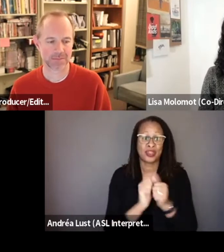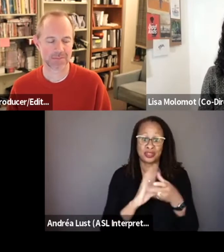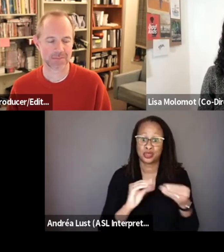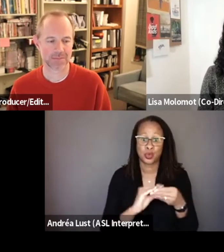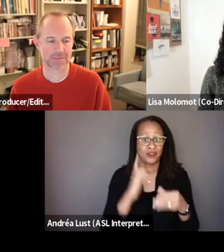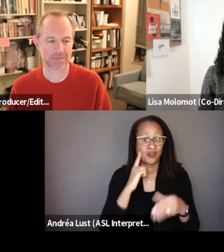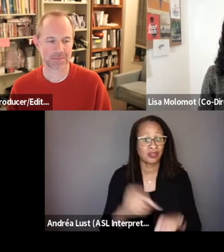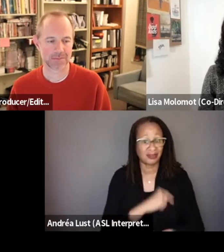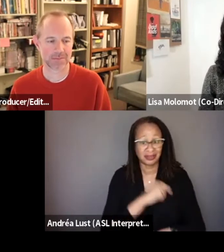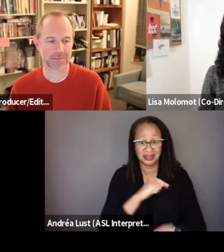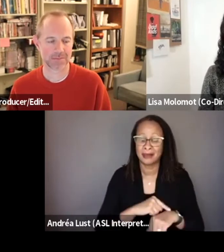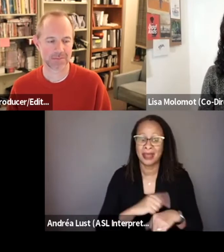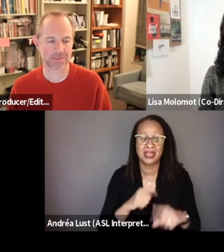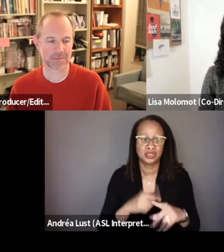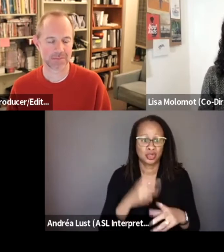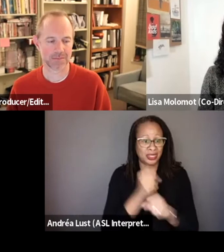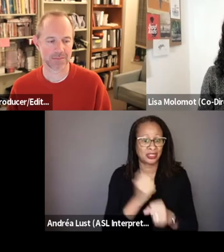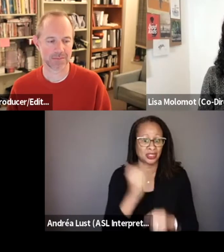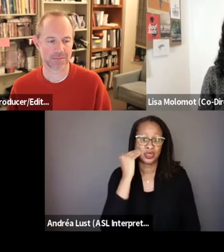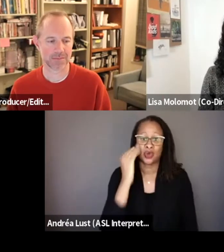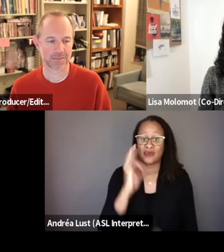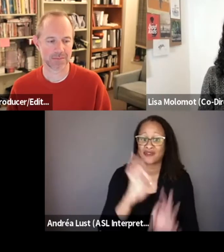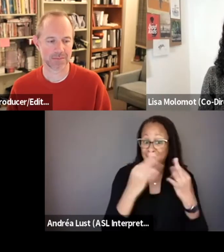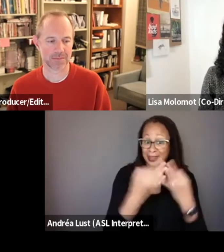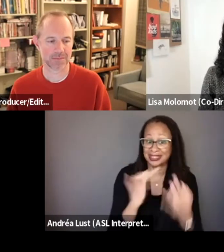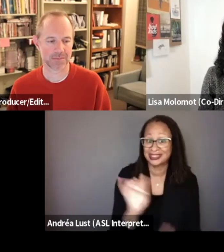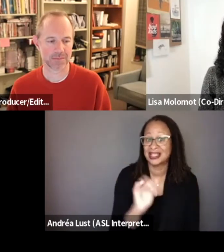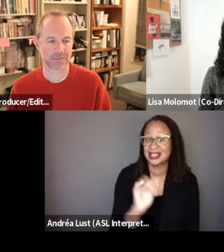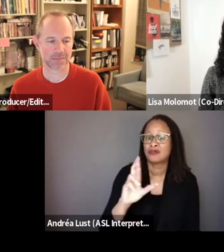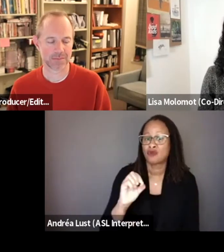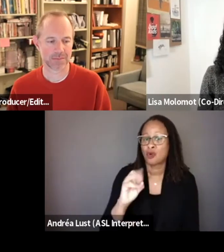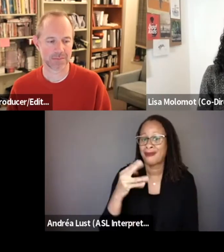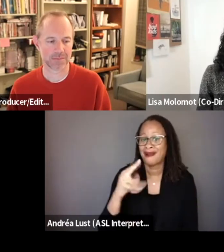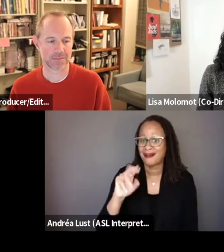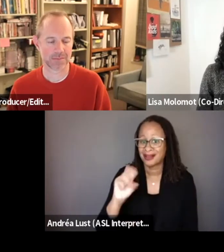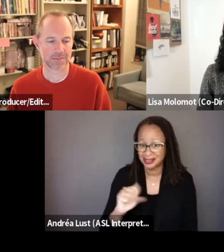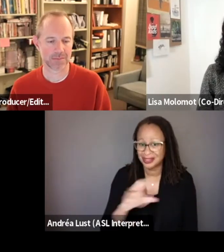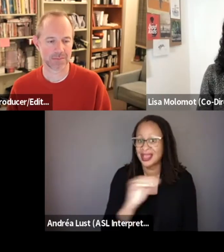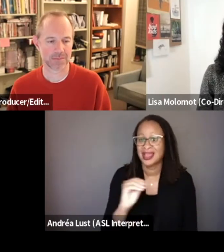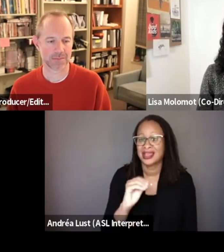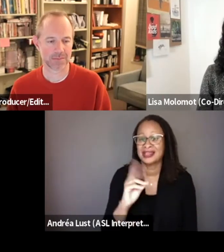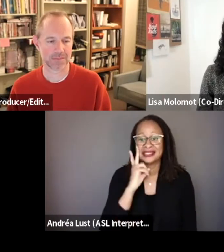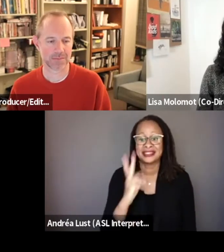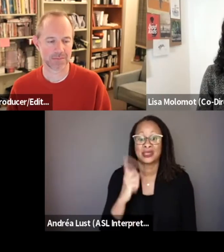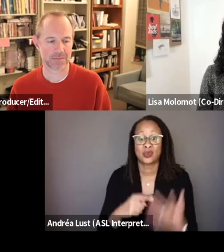and to get to know families like the Romans and see what they're going through,